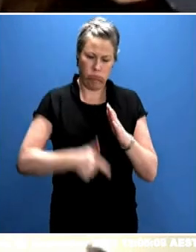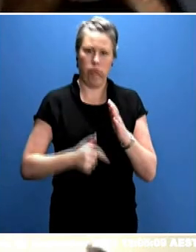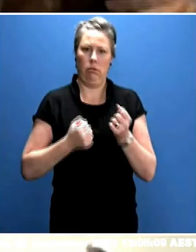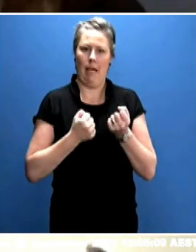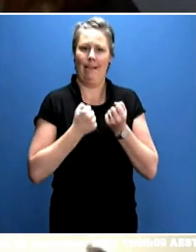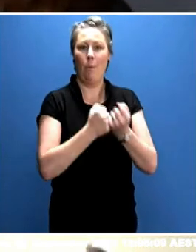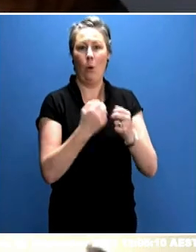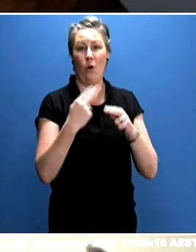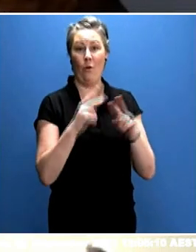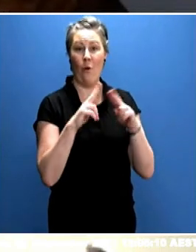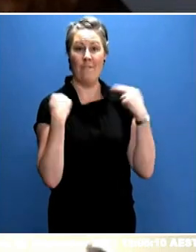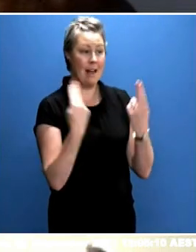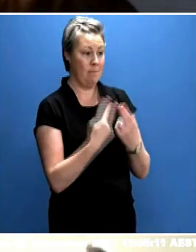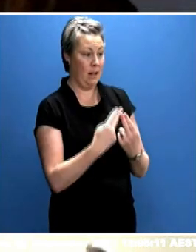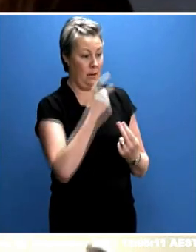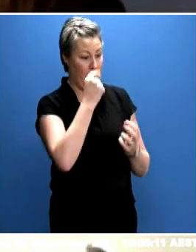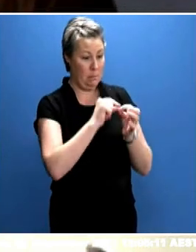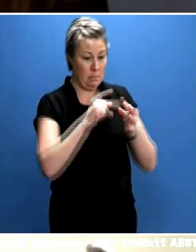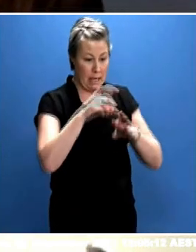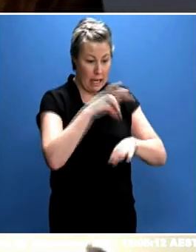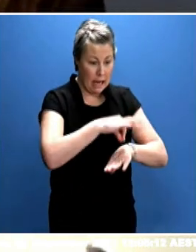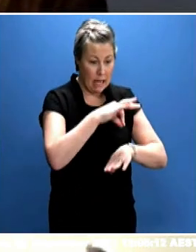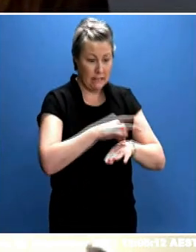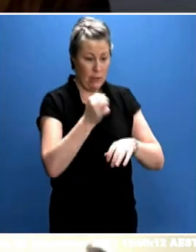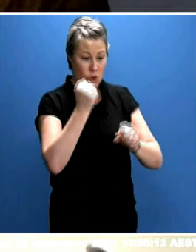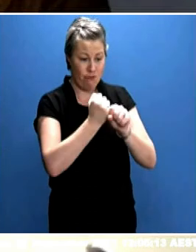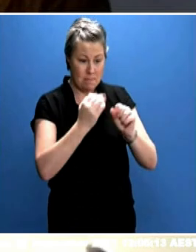whether that be the grandmother, the aunty, the mum.